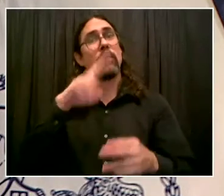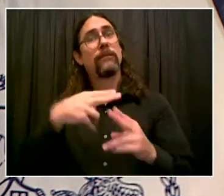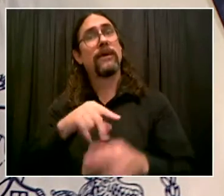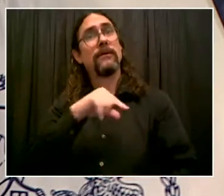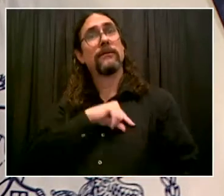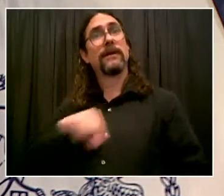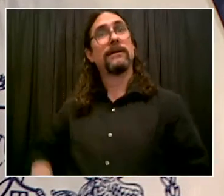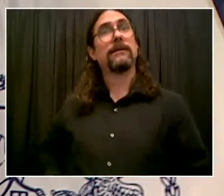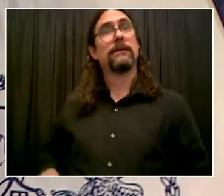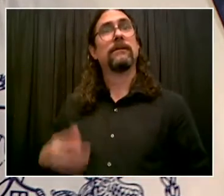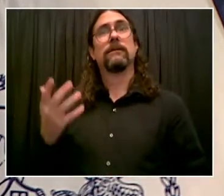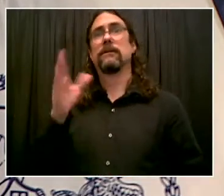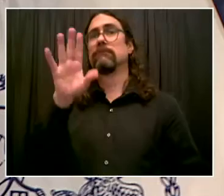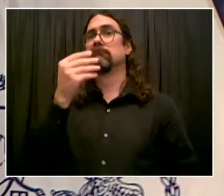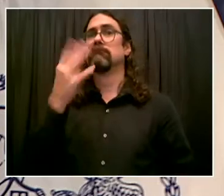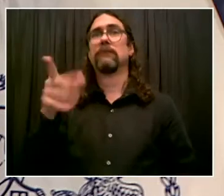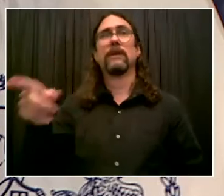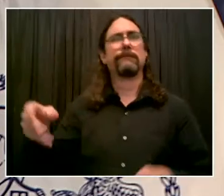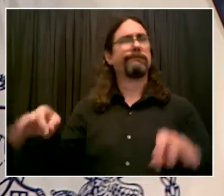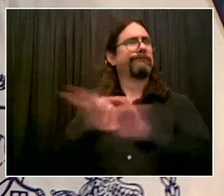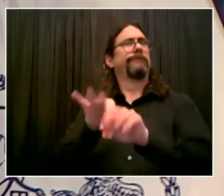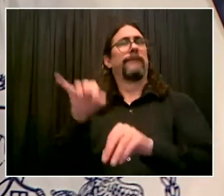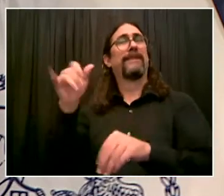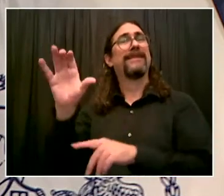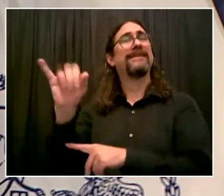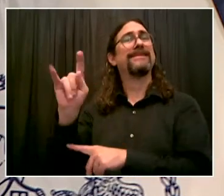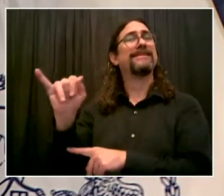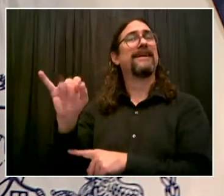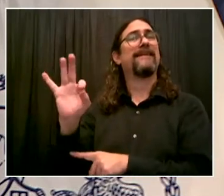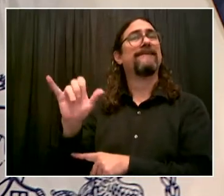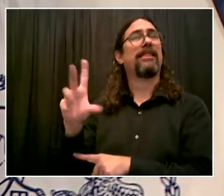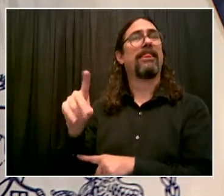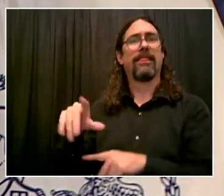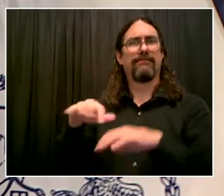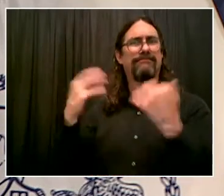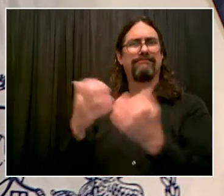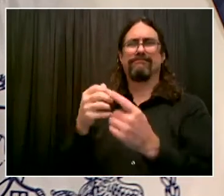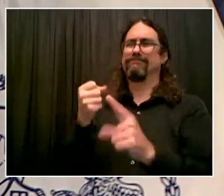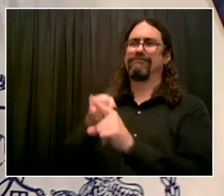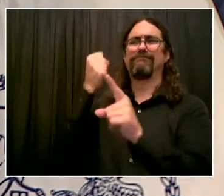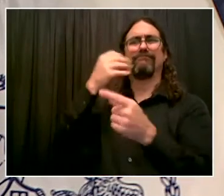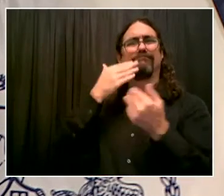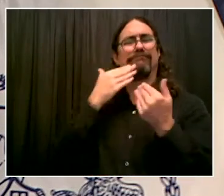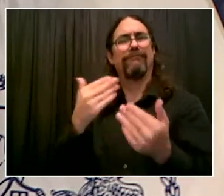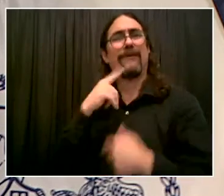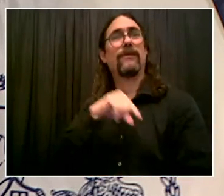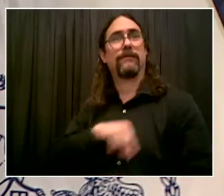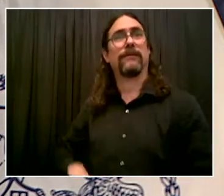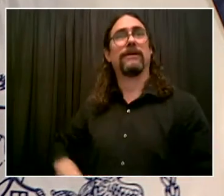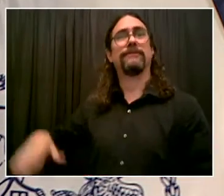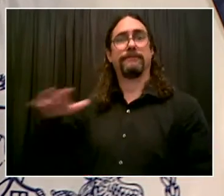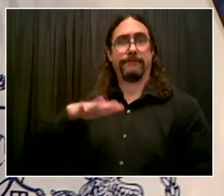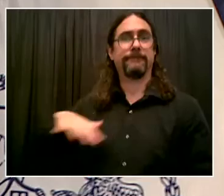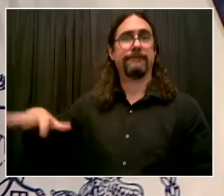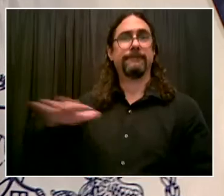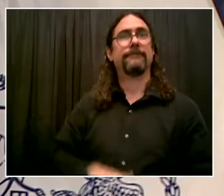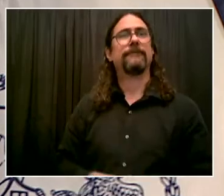FOR EVERYTHING. THANK YOU. THEY HAD A HUGE IMPACT AT